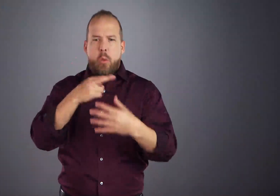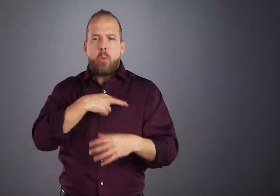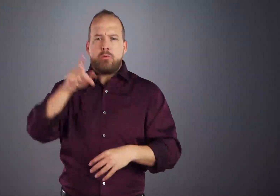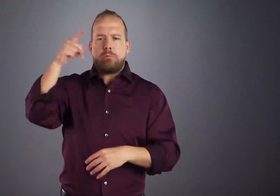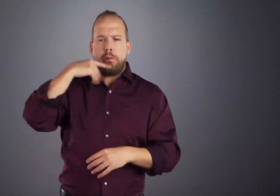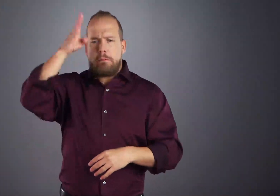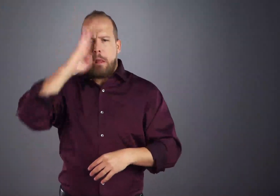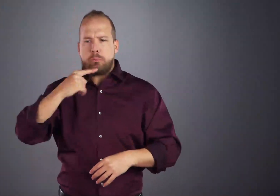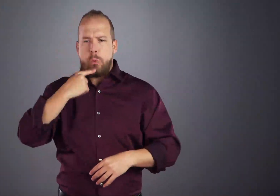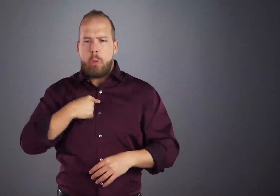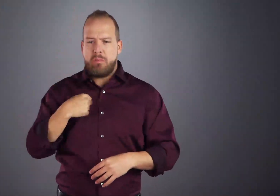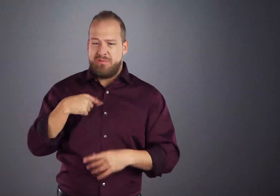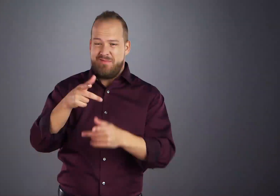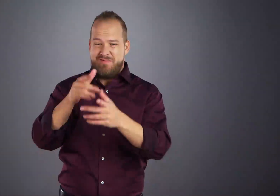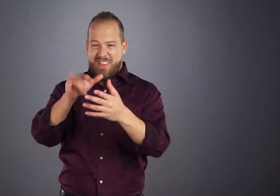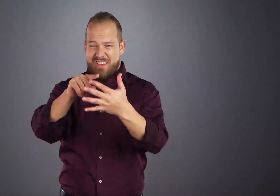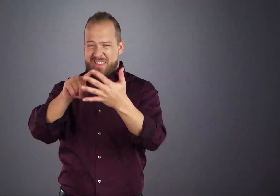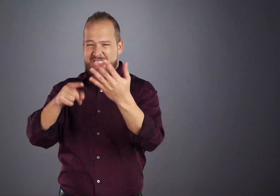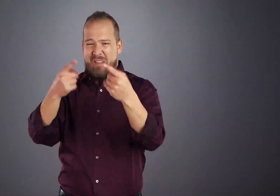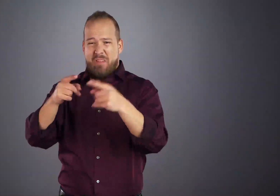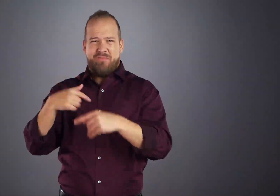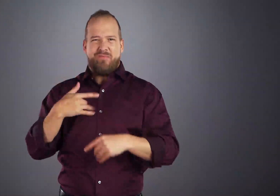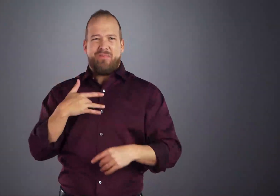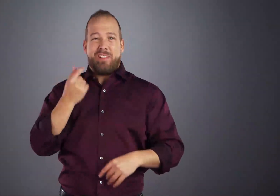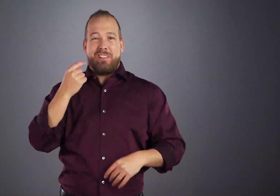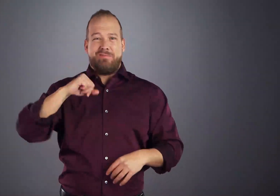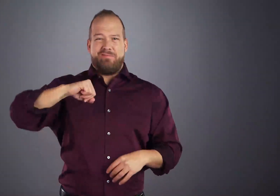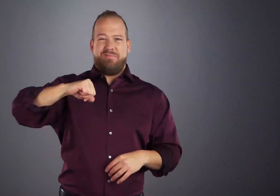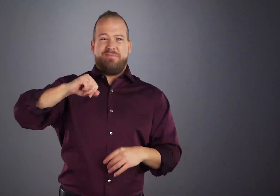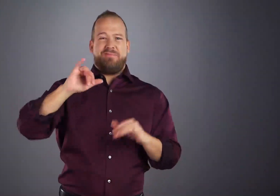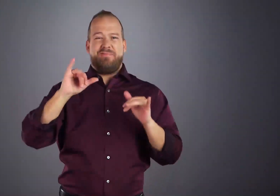the Brotherhood of Man a grim jest.